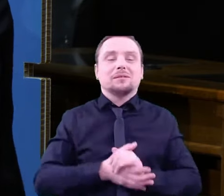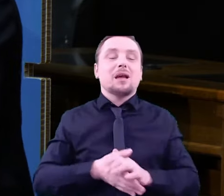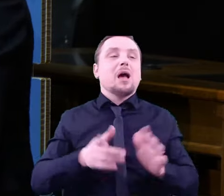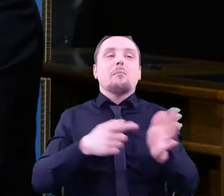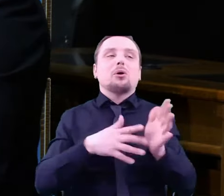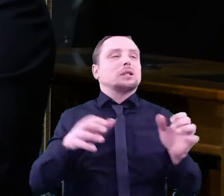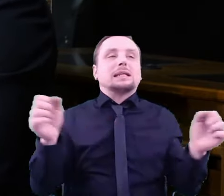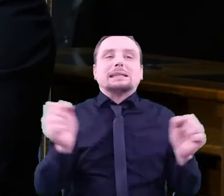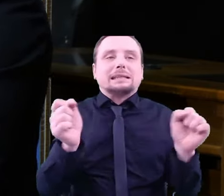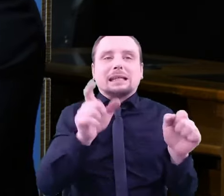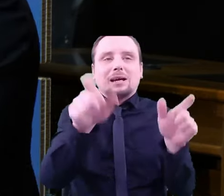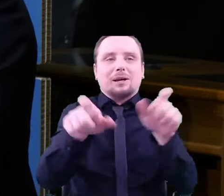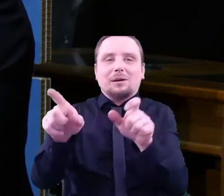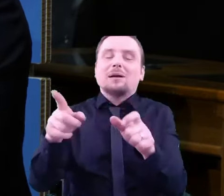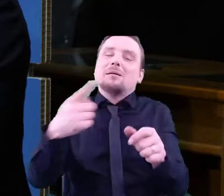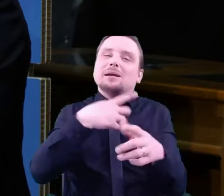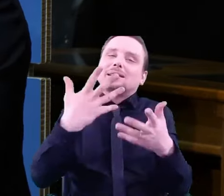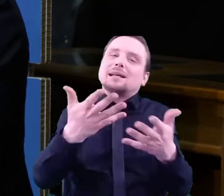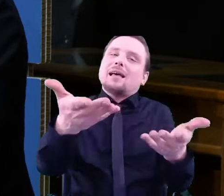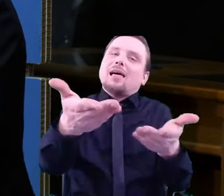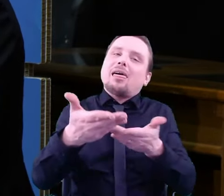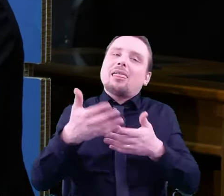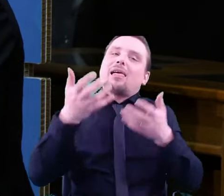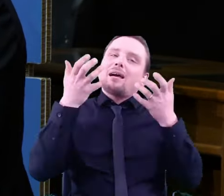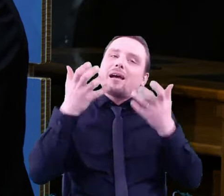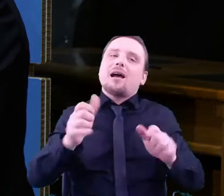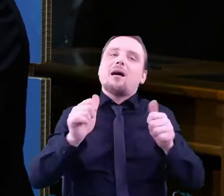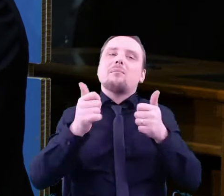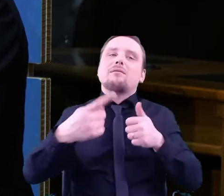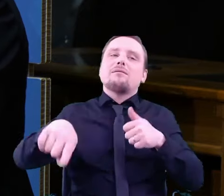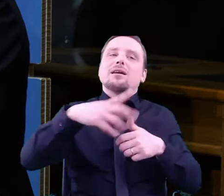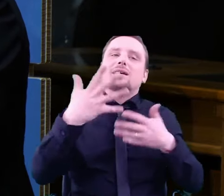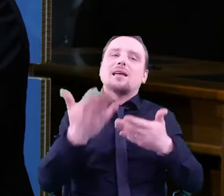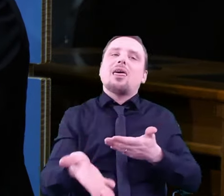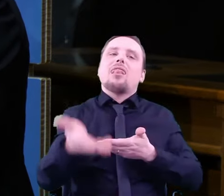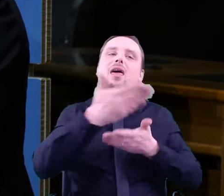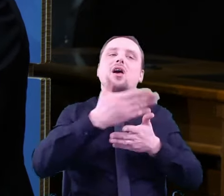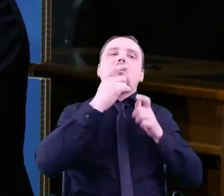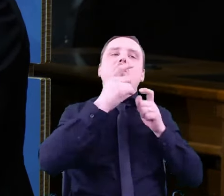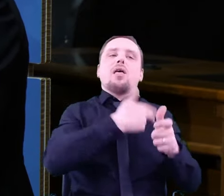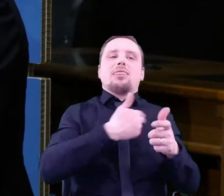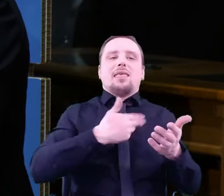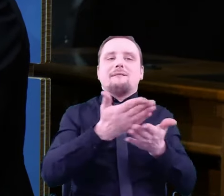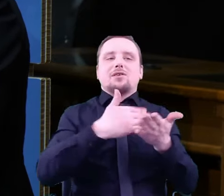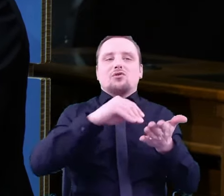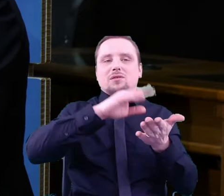We should encourage you to apply to our faculty. Therefore, from now on, we will focus exclusively